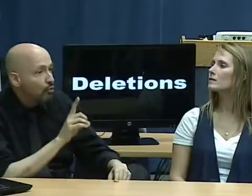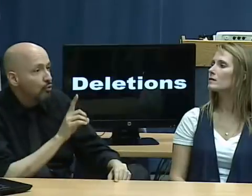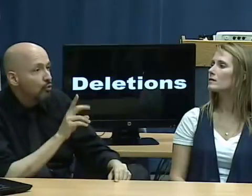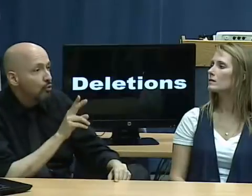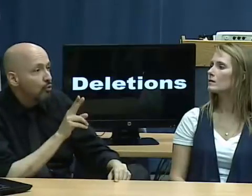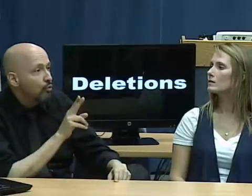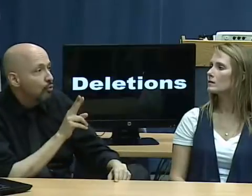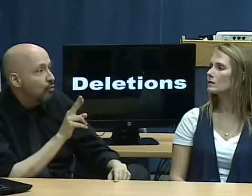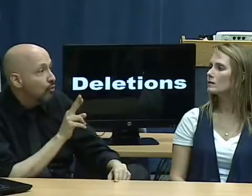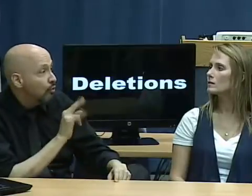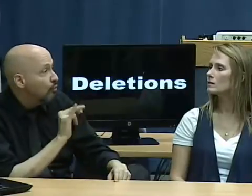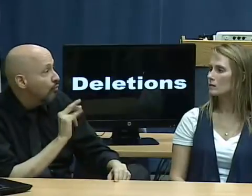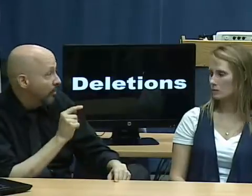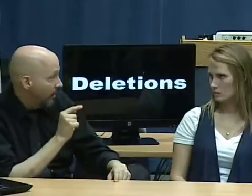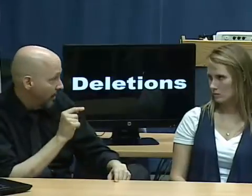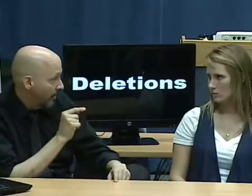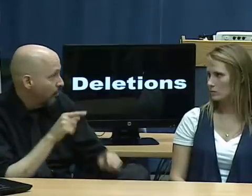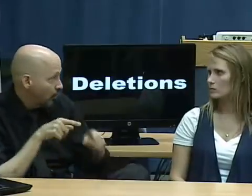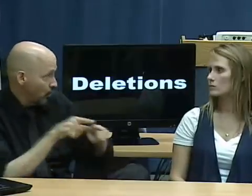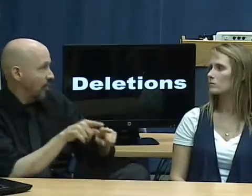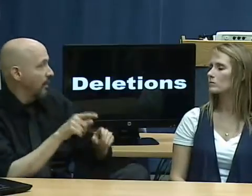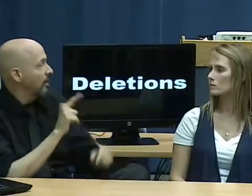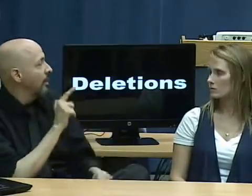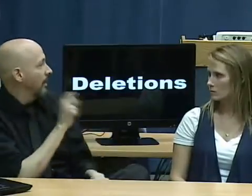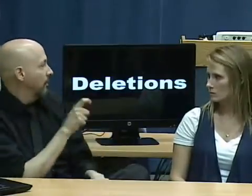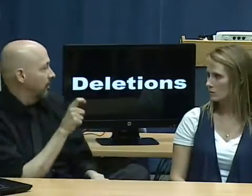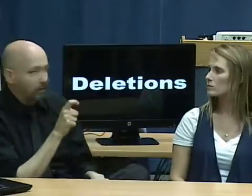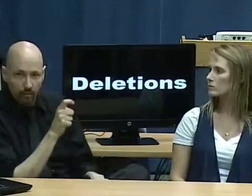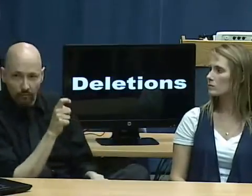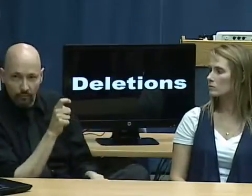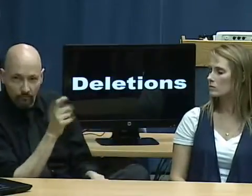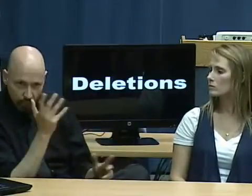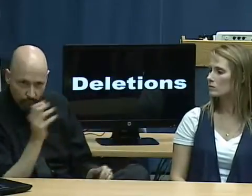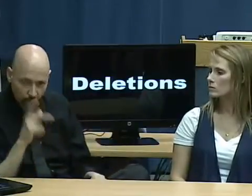D-U-R-I-N-G during L-E-X (lexicalization).